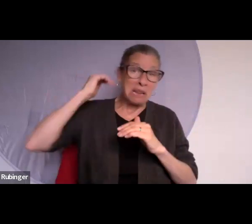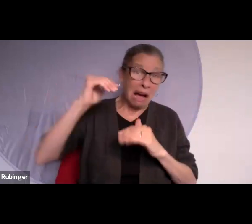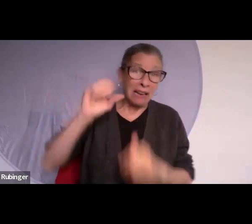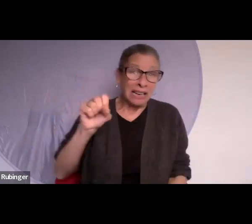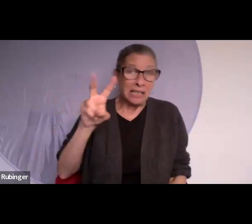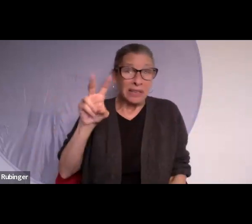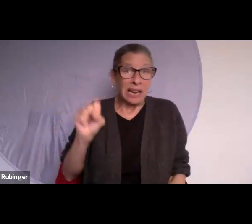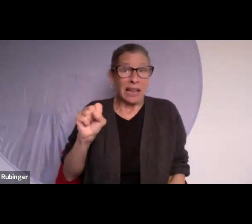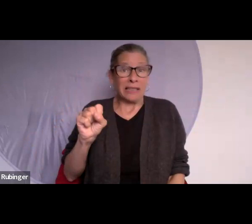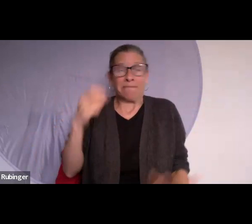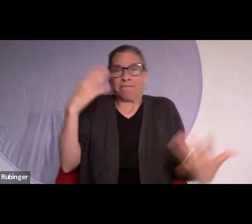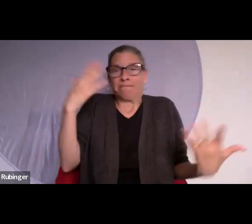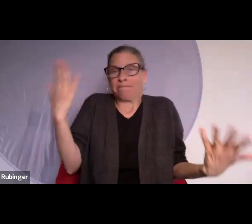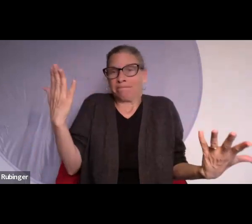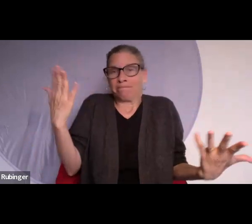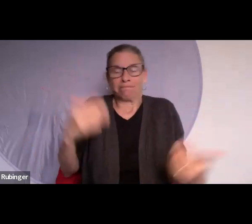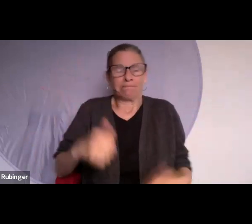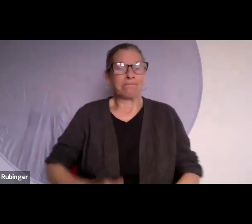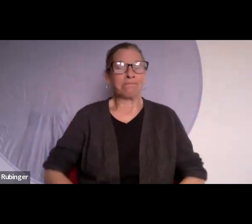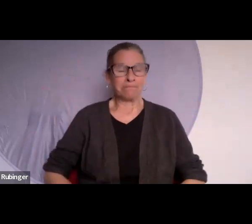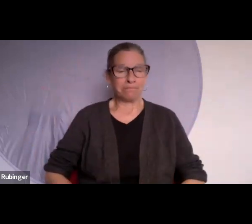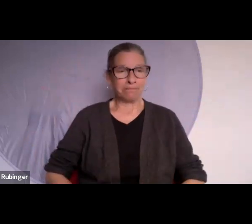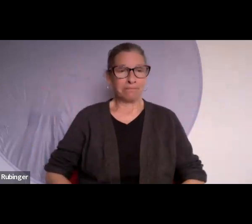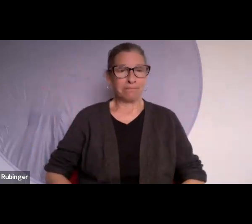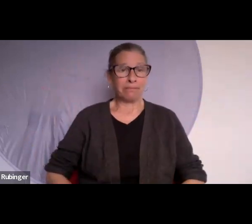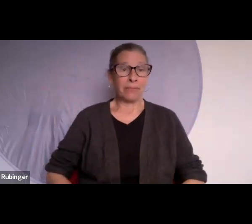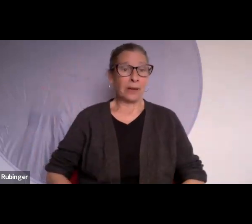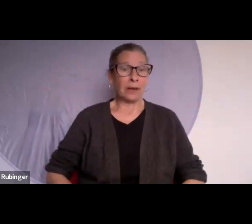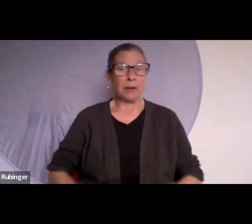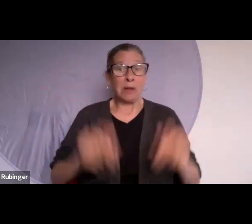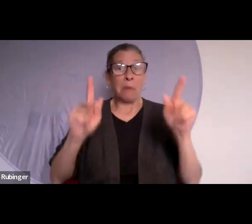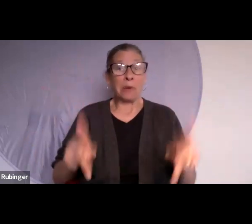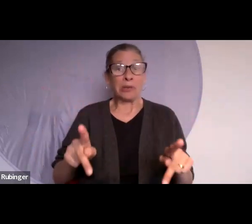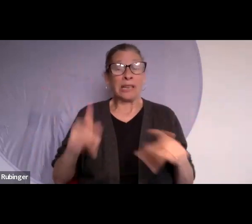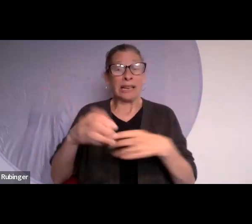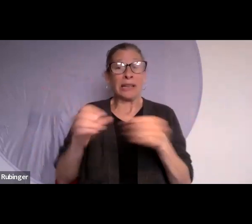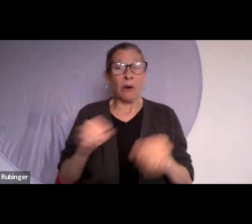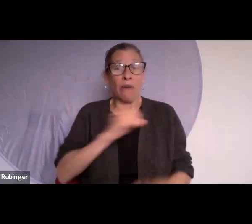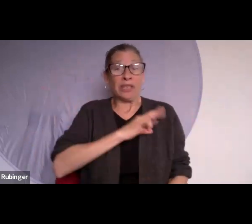Or if it's rolling up more slowly. Somebody in the Office of Faculty Development Instructional Technology